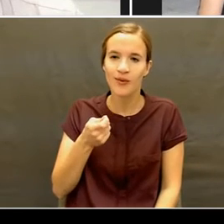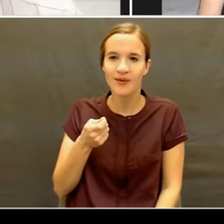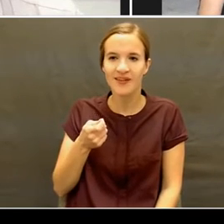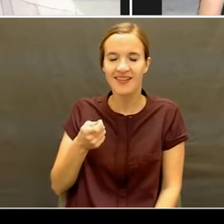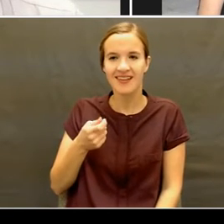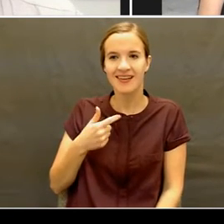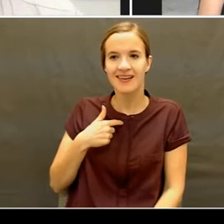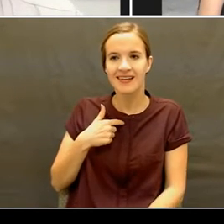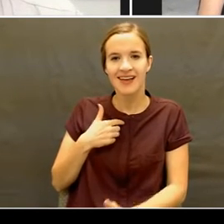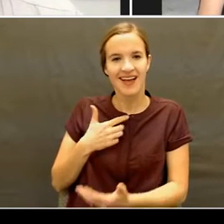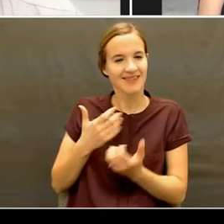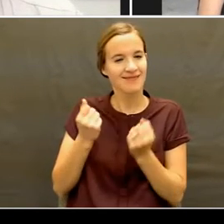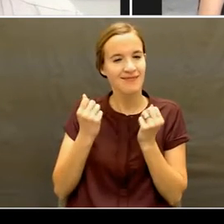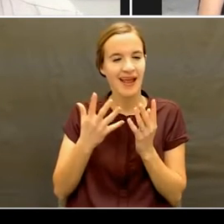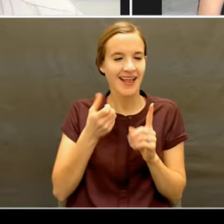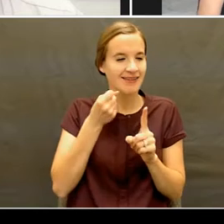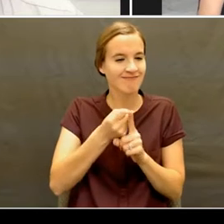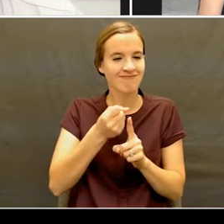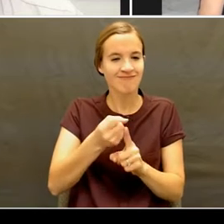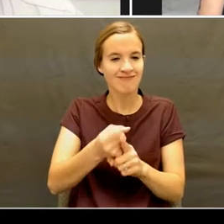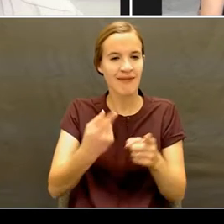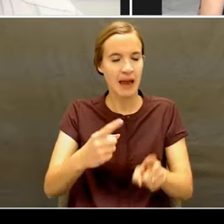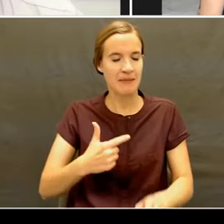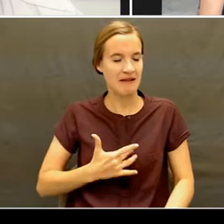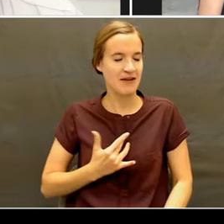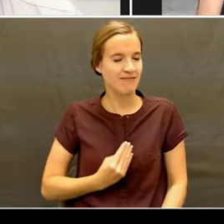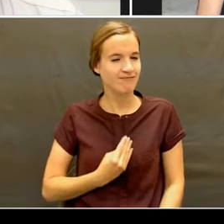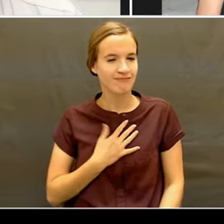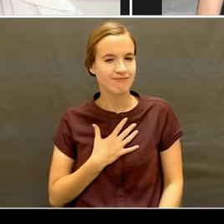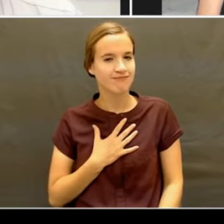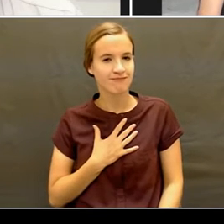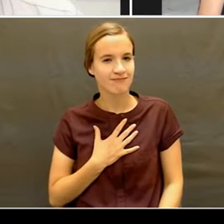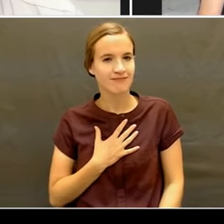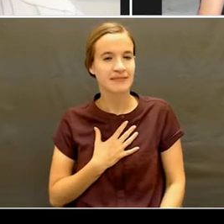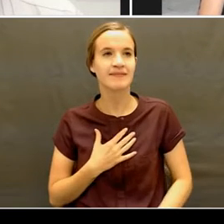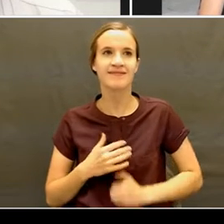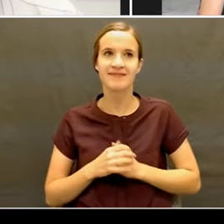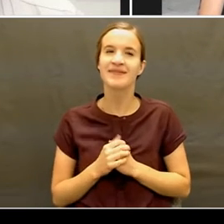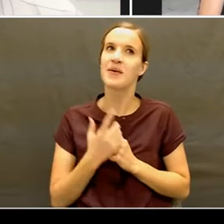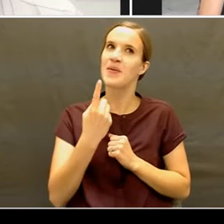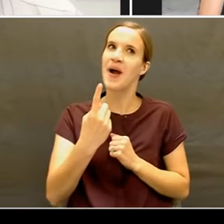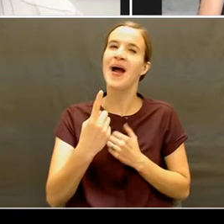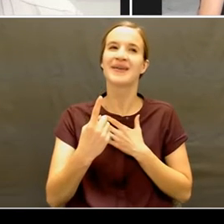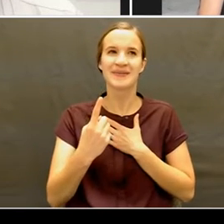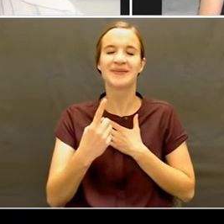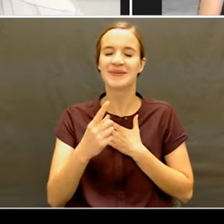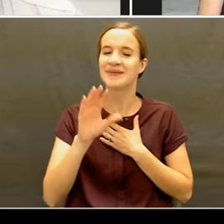see that happening in a lot of different places. One of my favorite, my favorite stories is when I